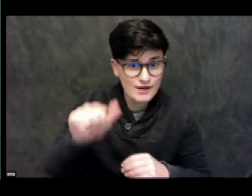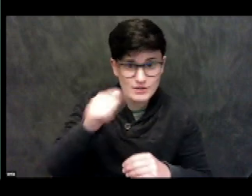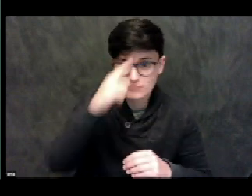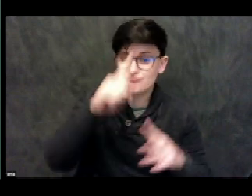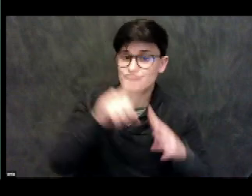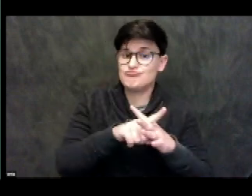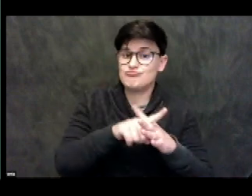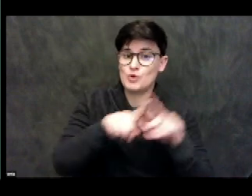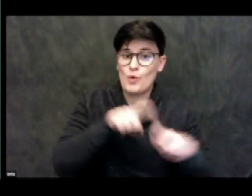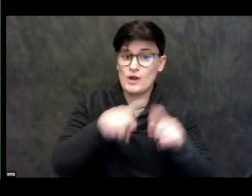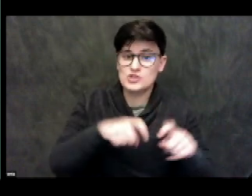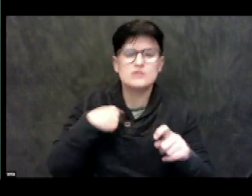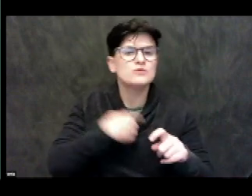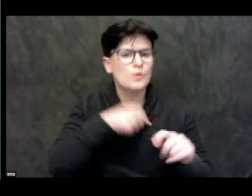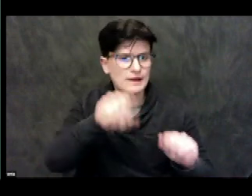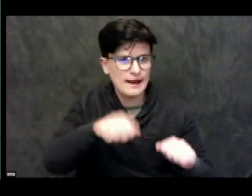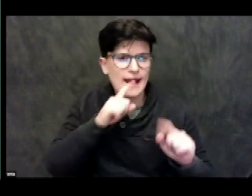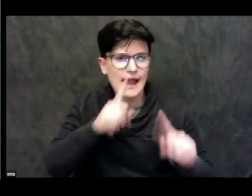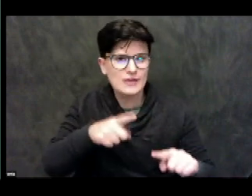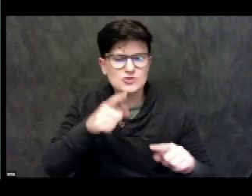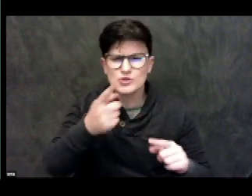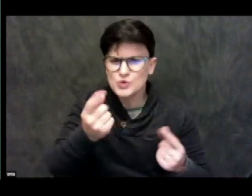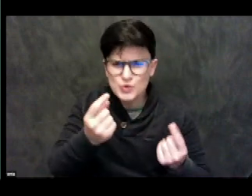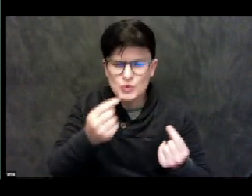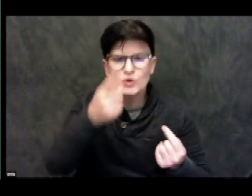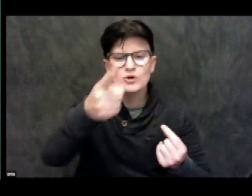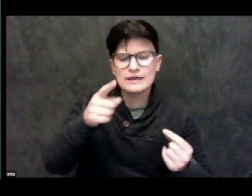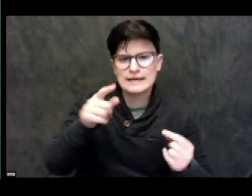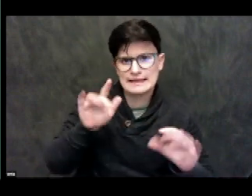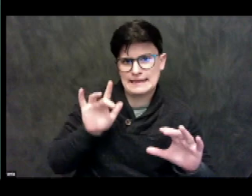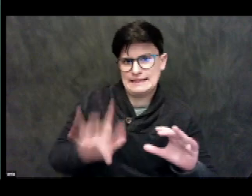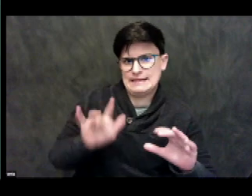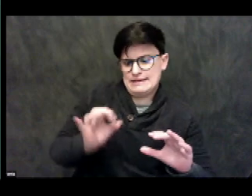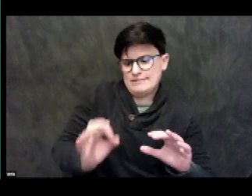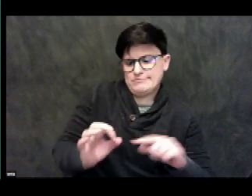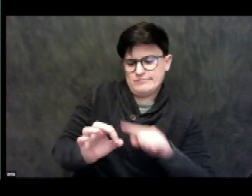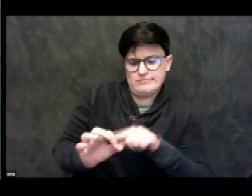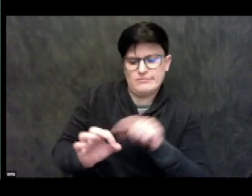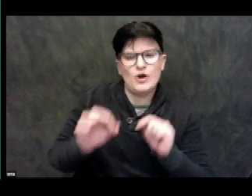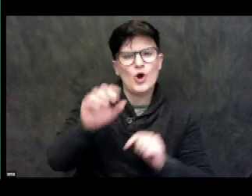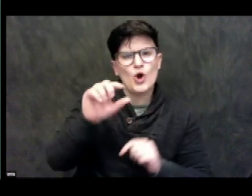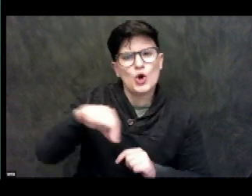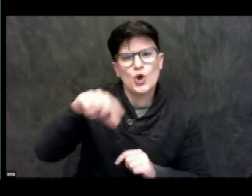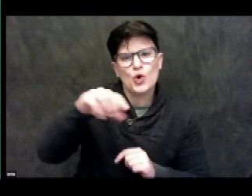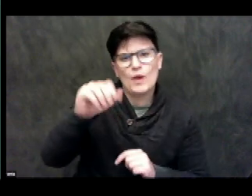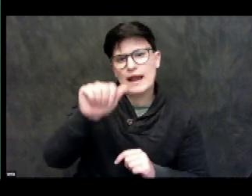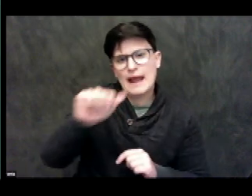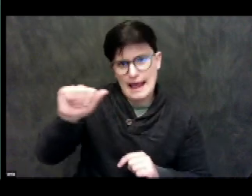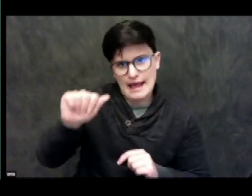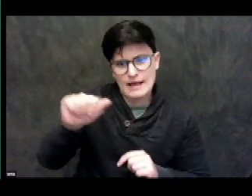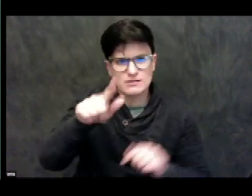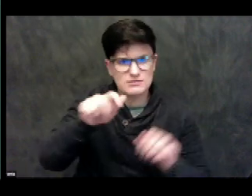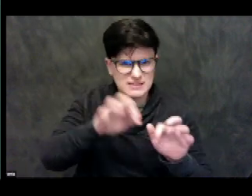through the Q and A button at the bottom of your screen. At the end of the webinar, we will have some resources for you